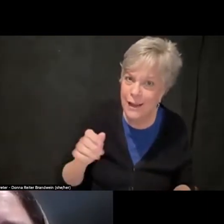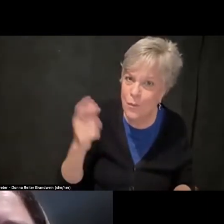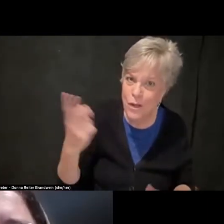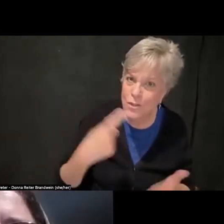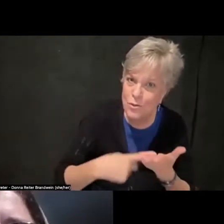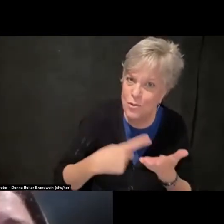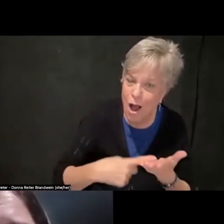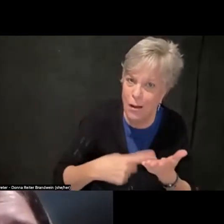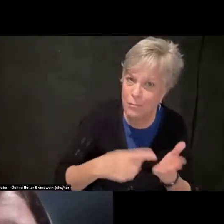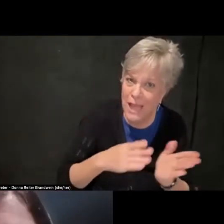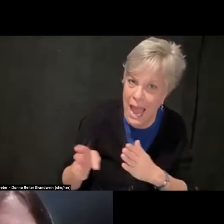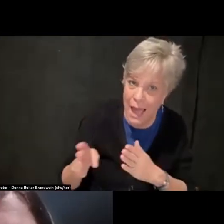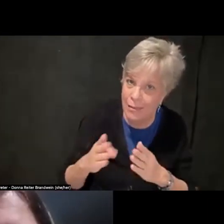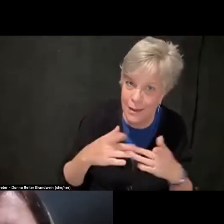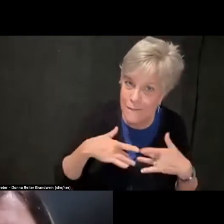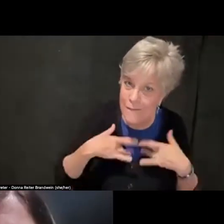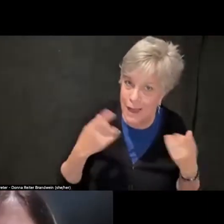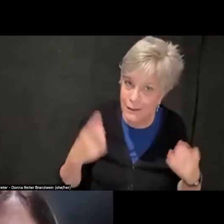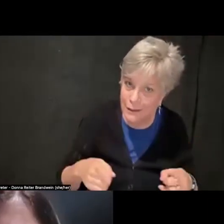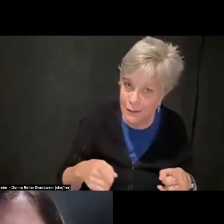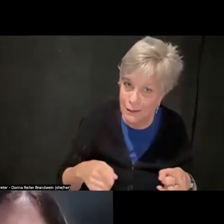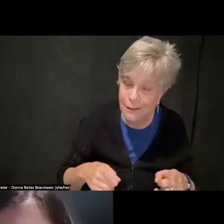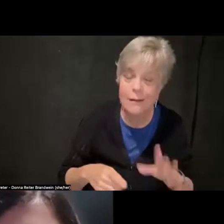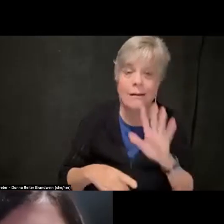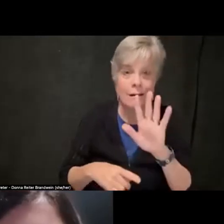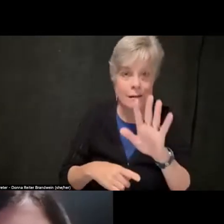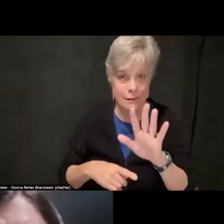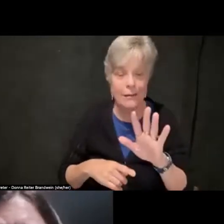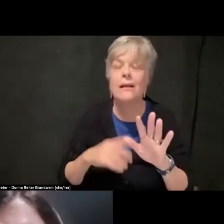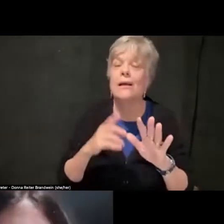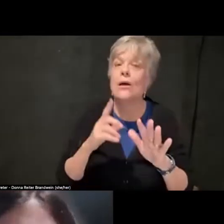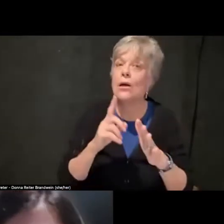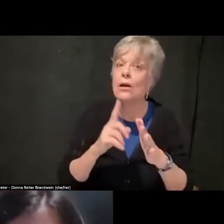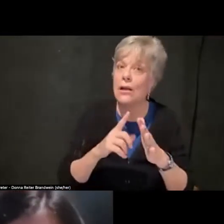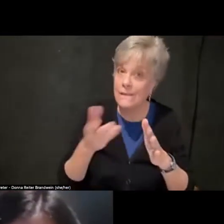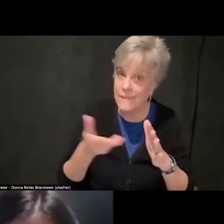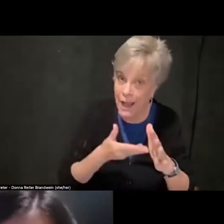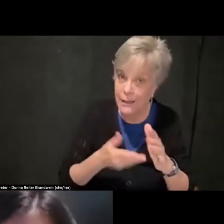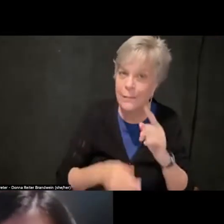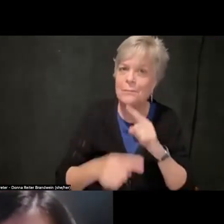what do you do to keep them at the table? And so I'm not gonna read them all,